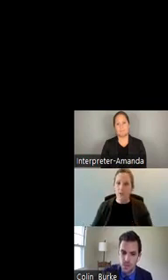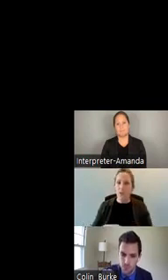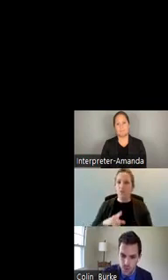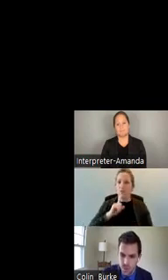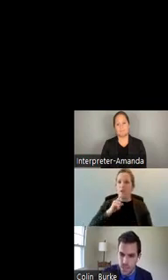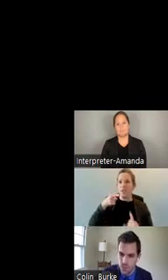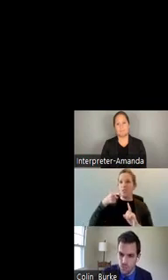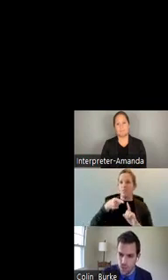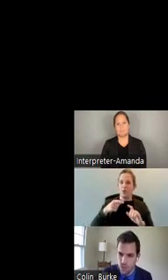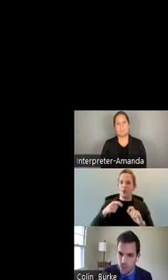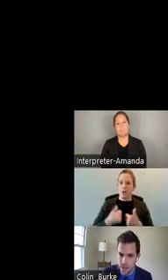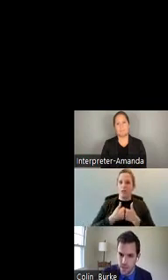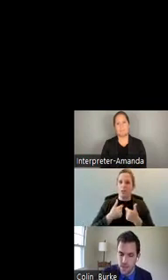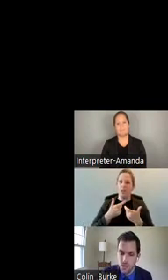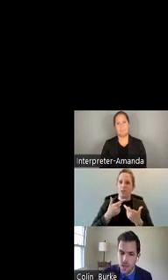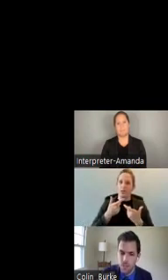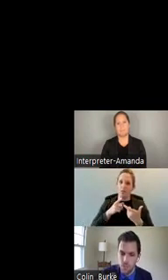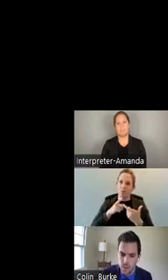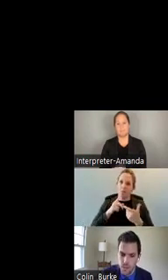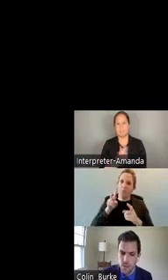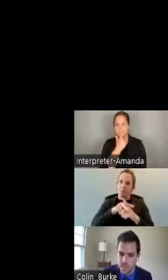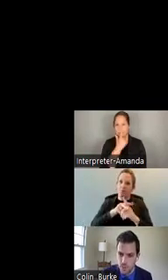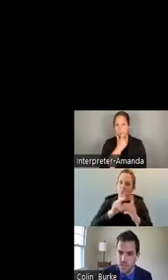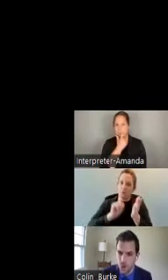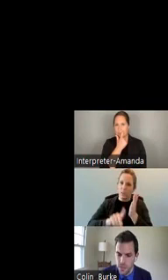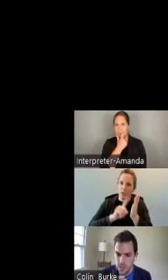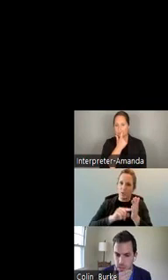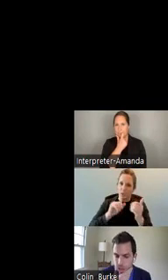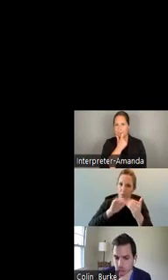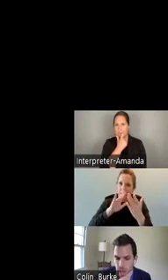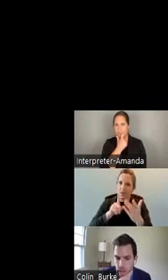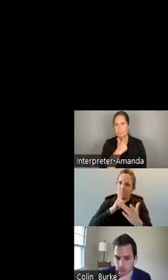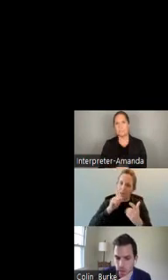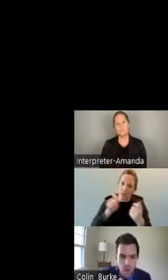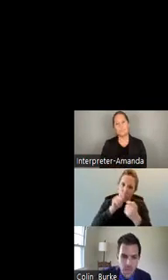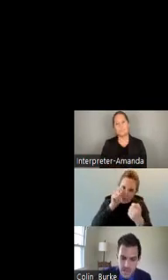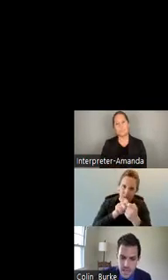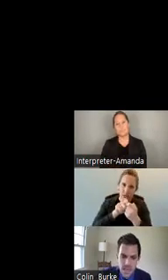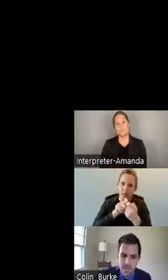really precise research methods um with youth experiencing homelessness and what we ended